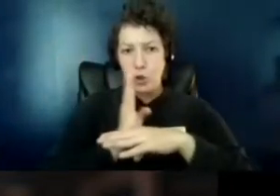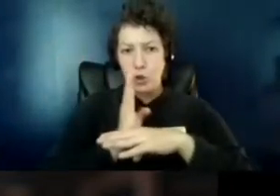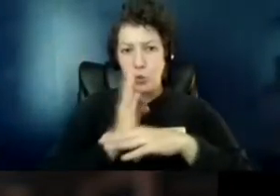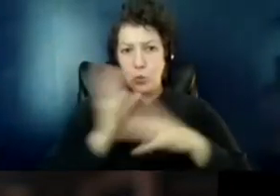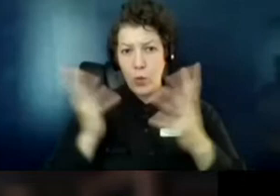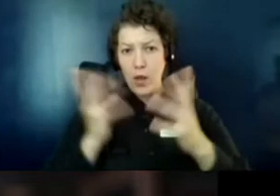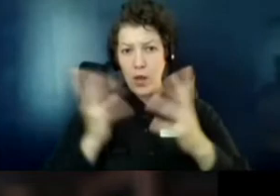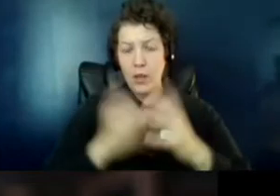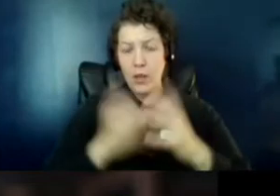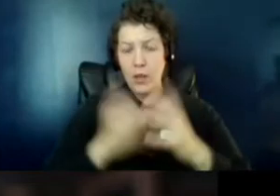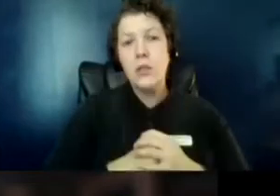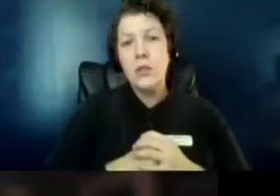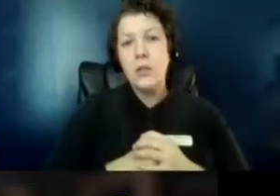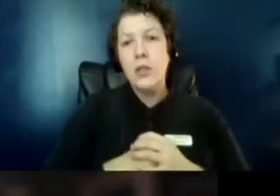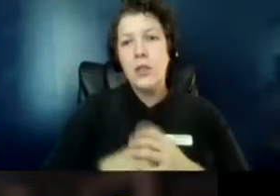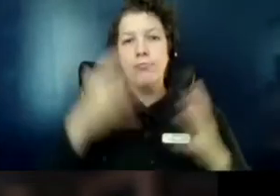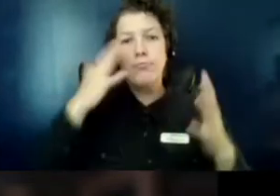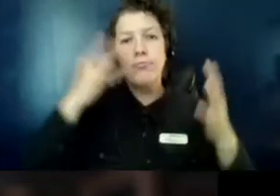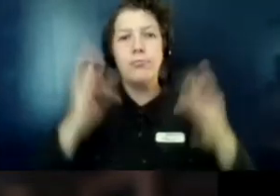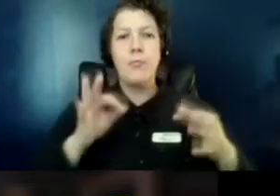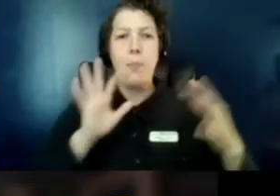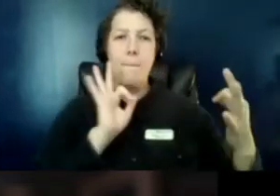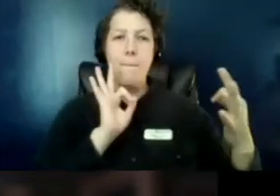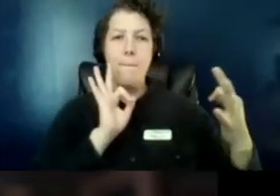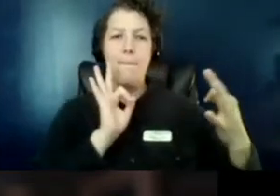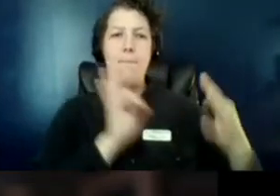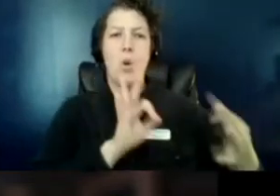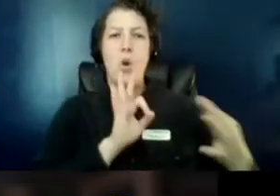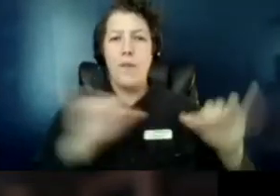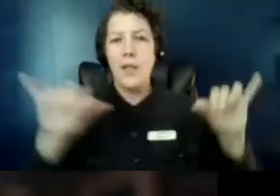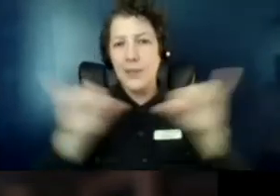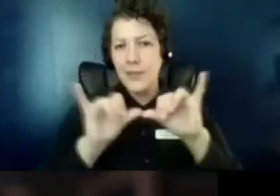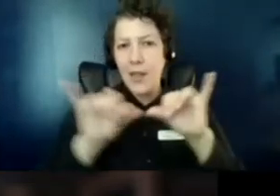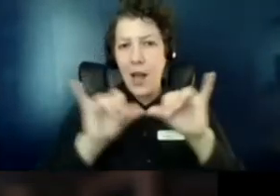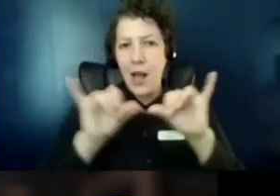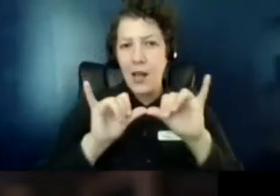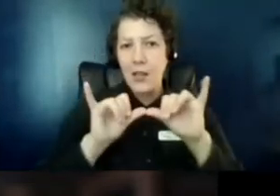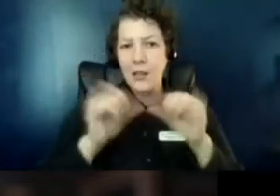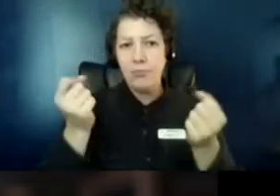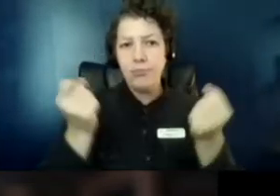be. But Gilbert took the research just a little